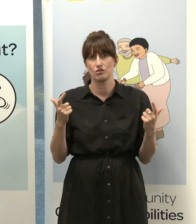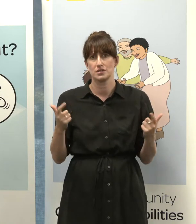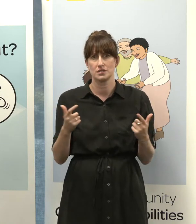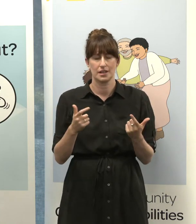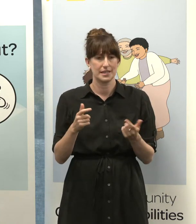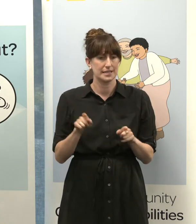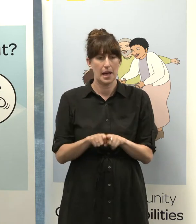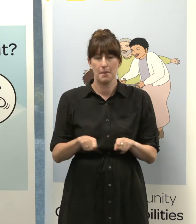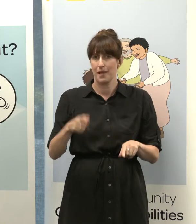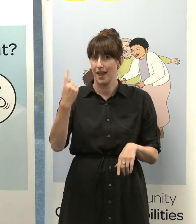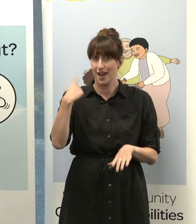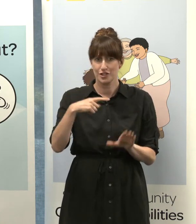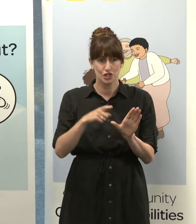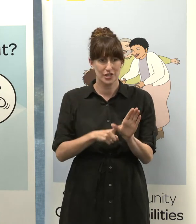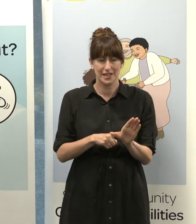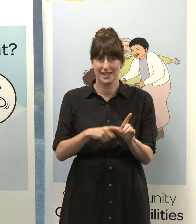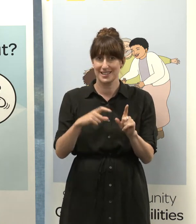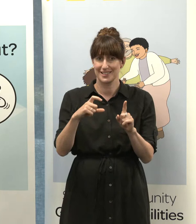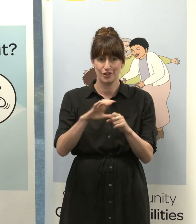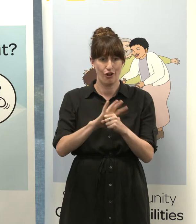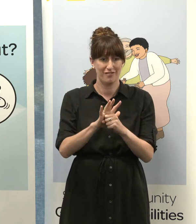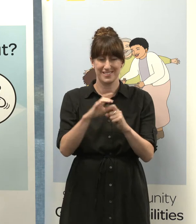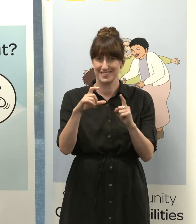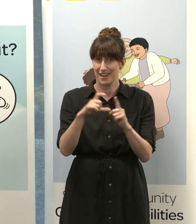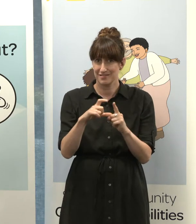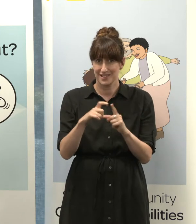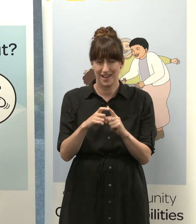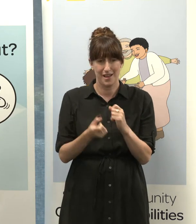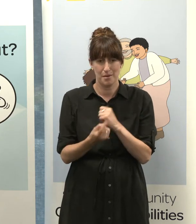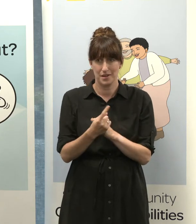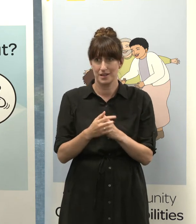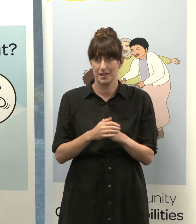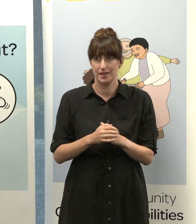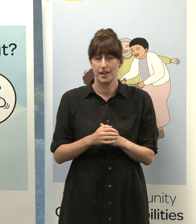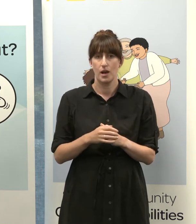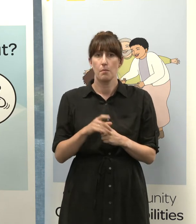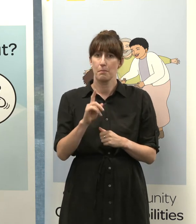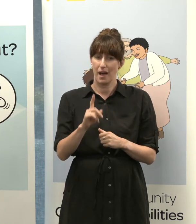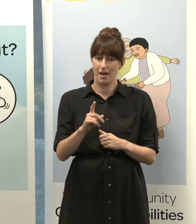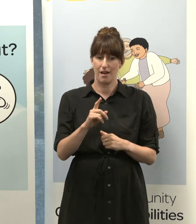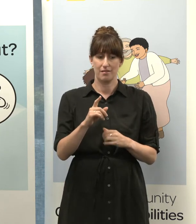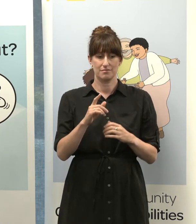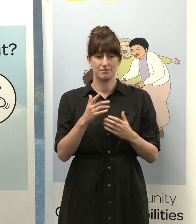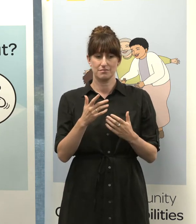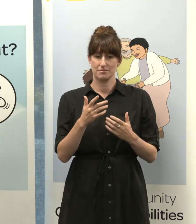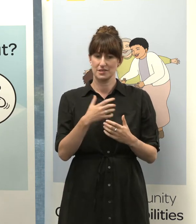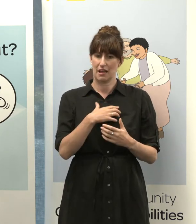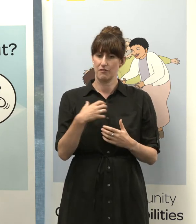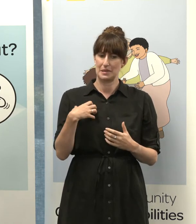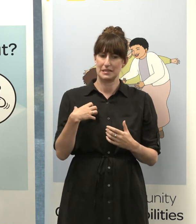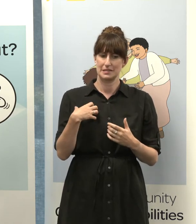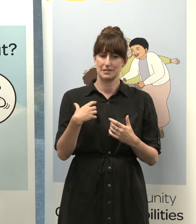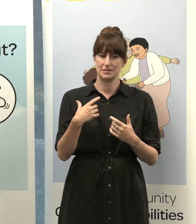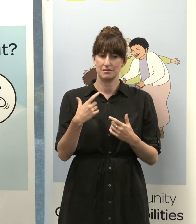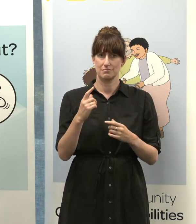people -- why is the majority of people hospitalised in the Northern Region Maori and Pacific?